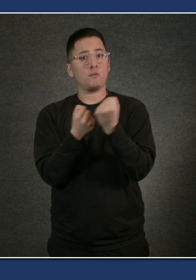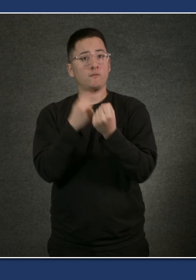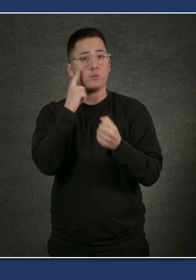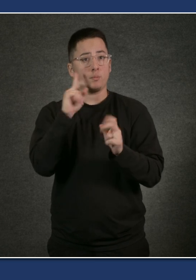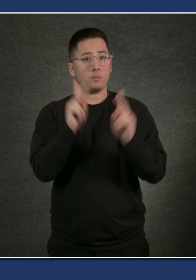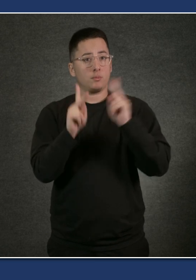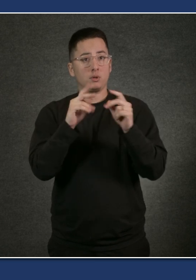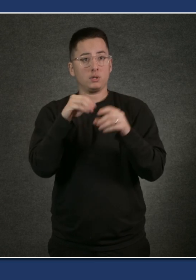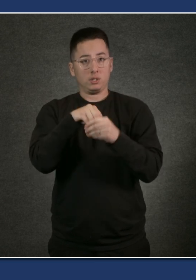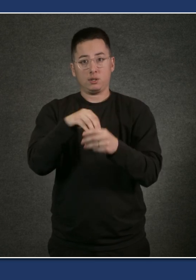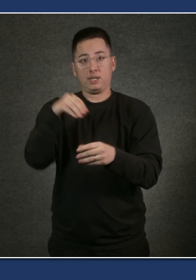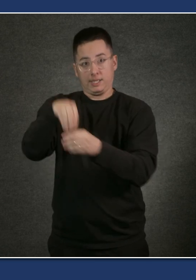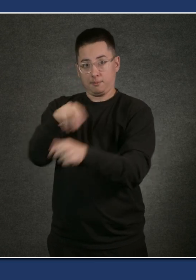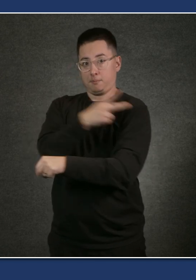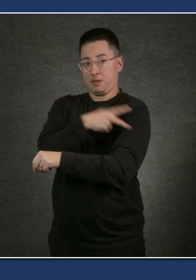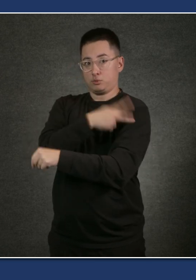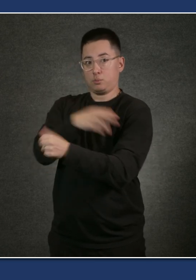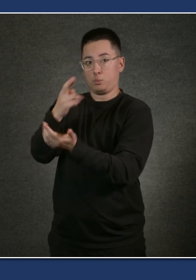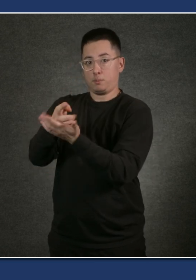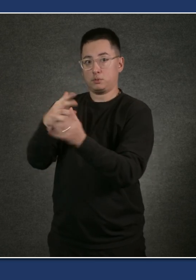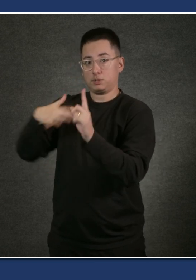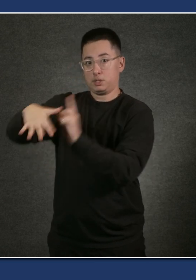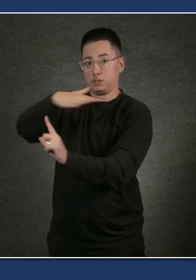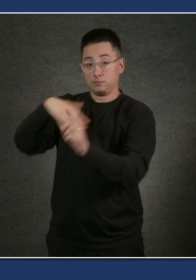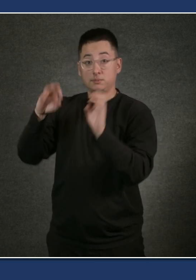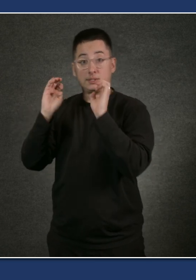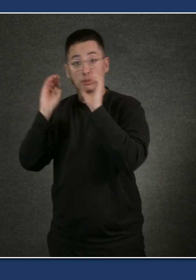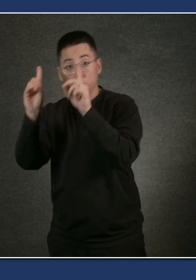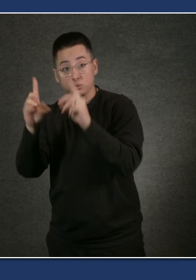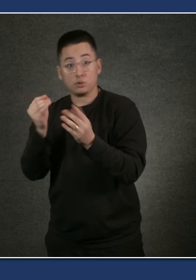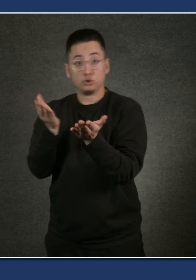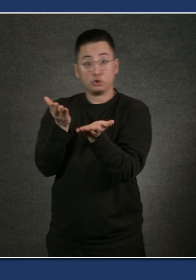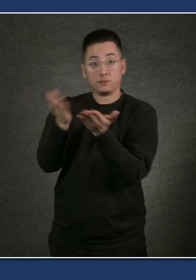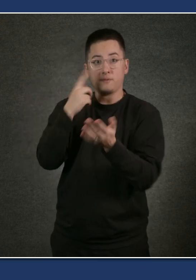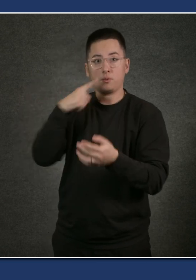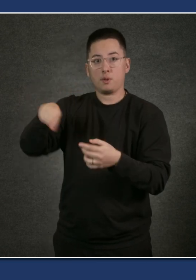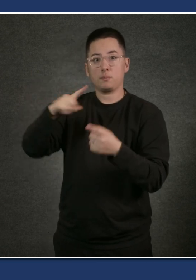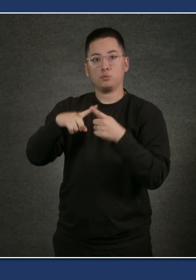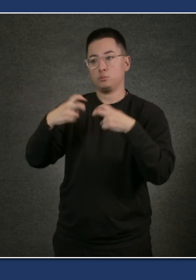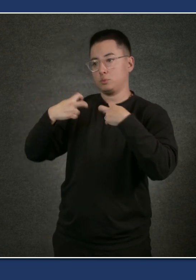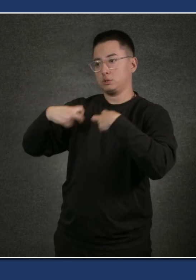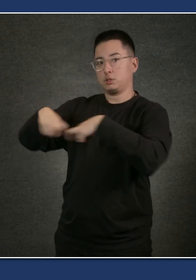in inpatient rehabilitation settings; education and services